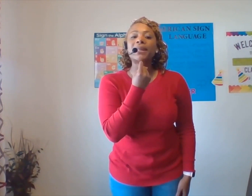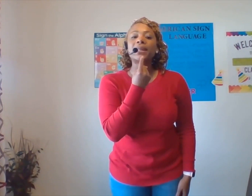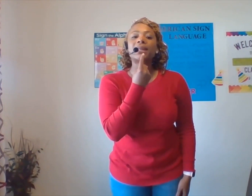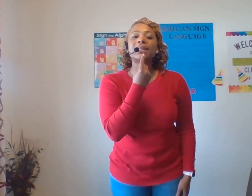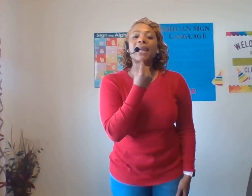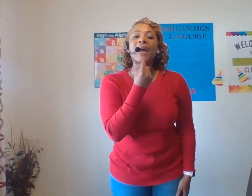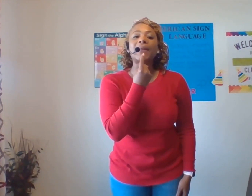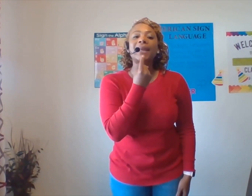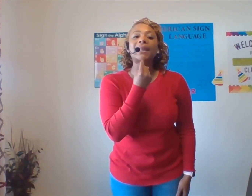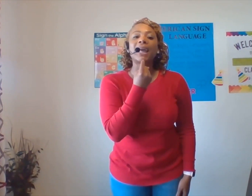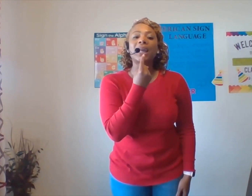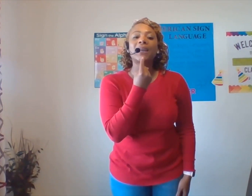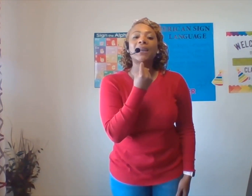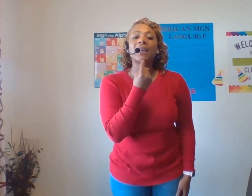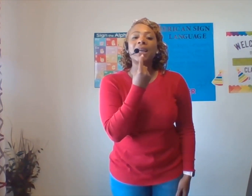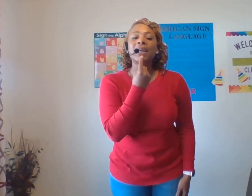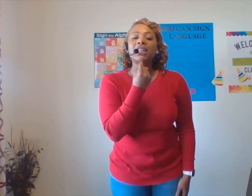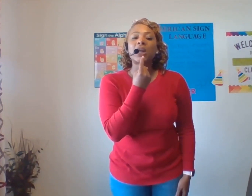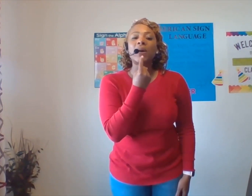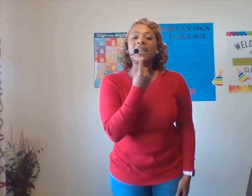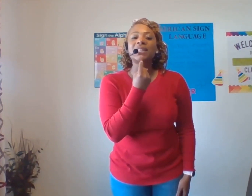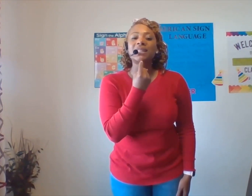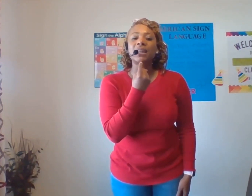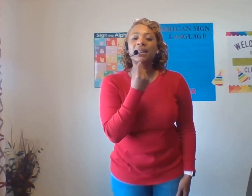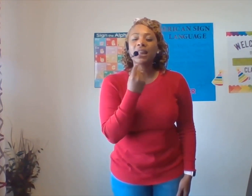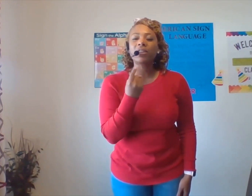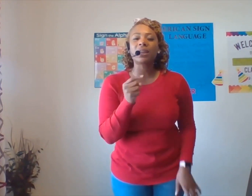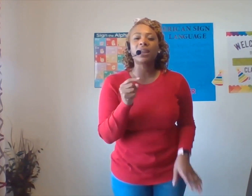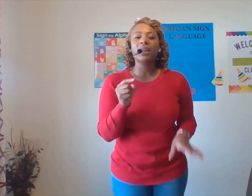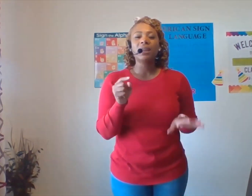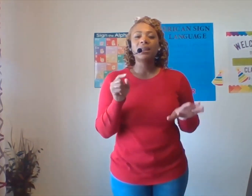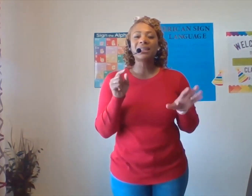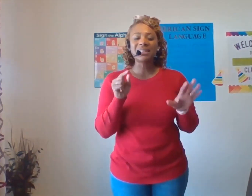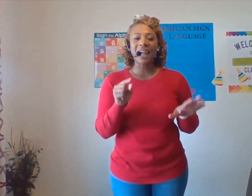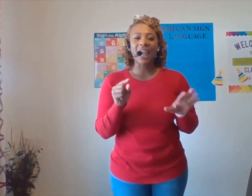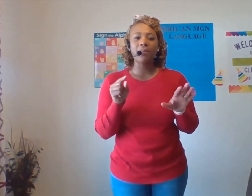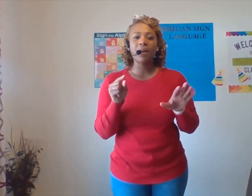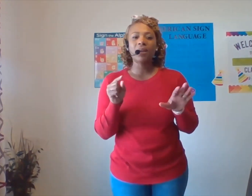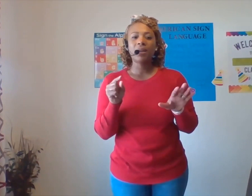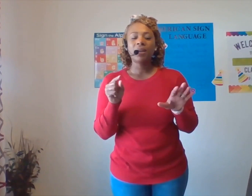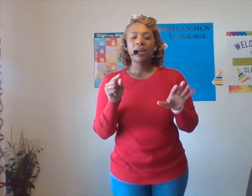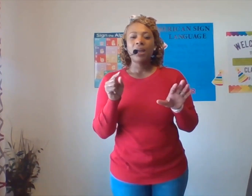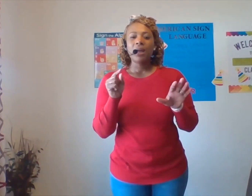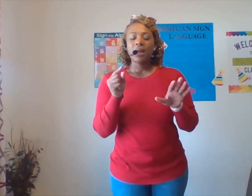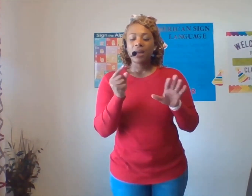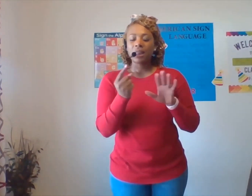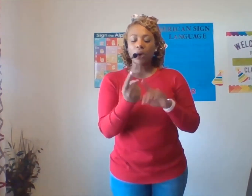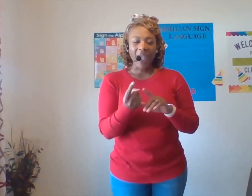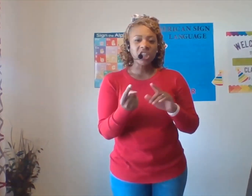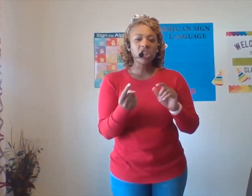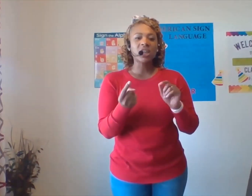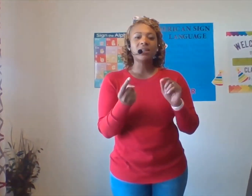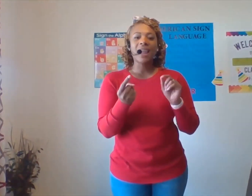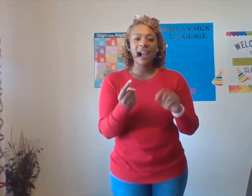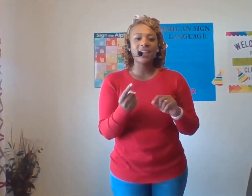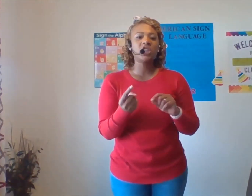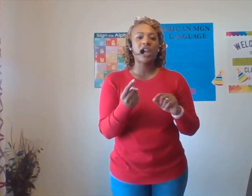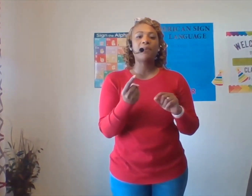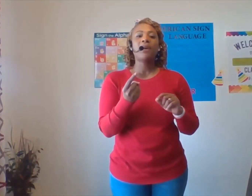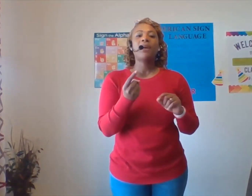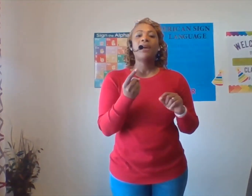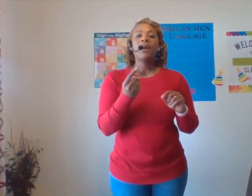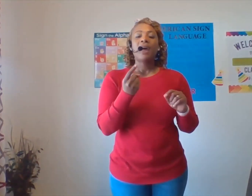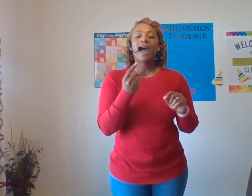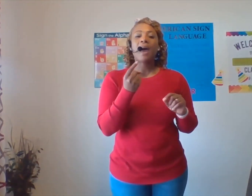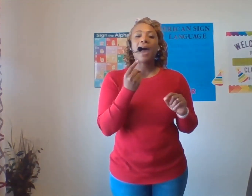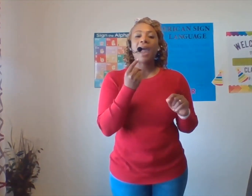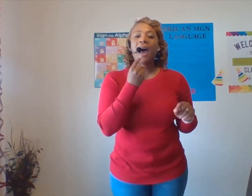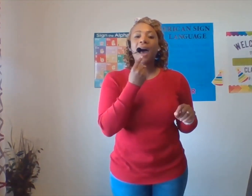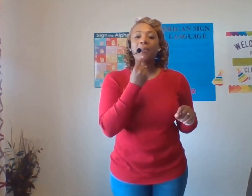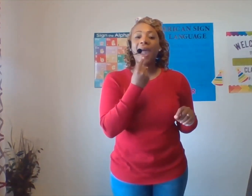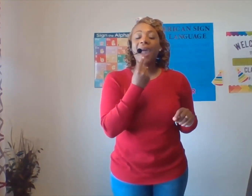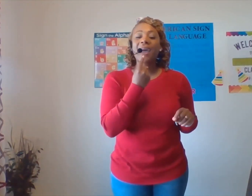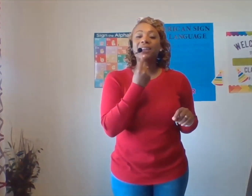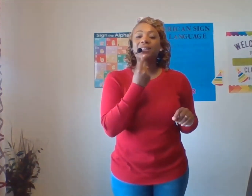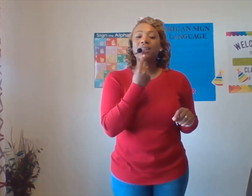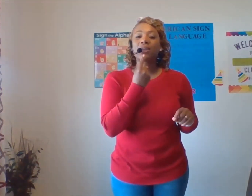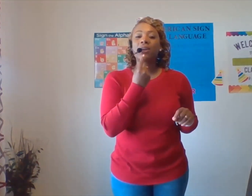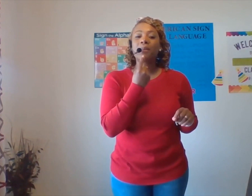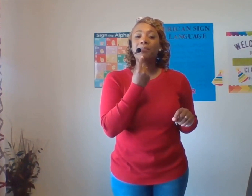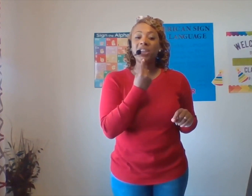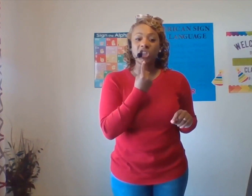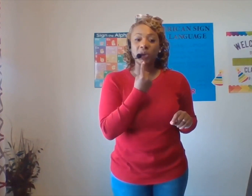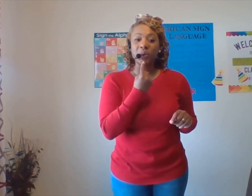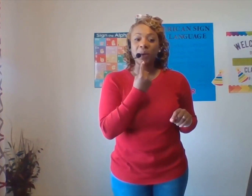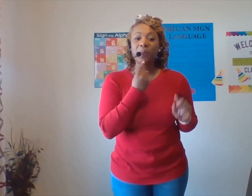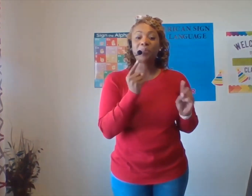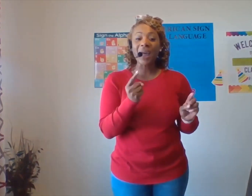it down like this so it's literally the same location handshape as Miss you but